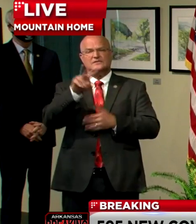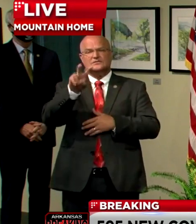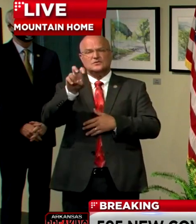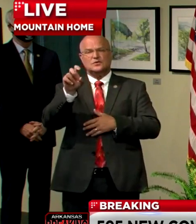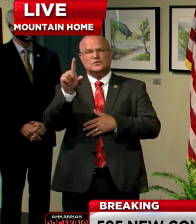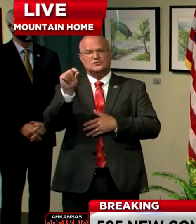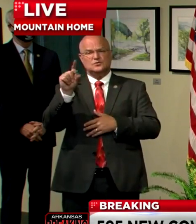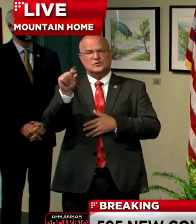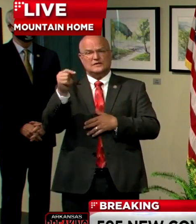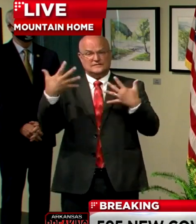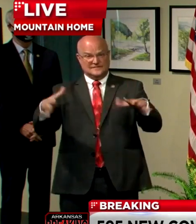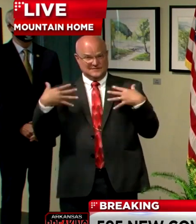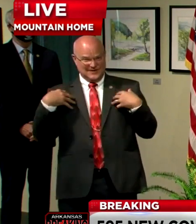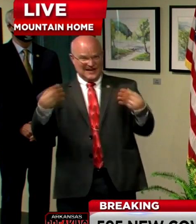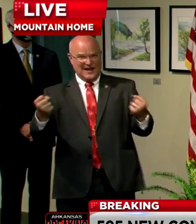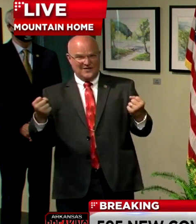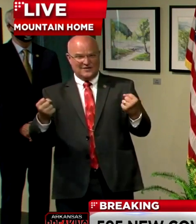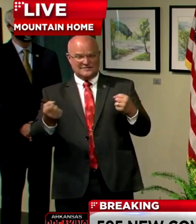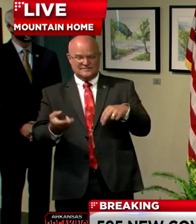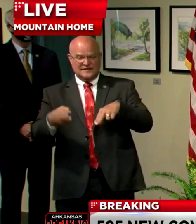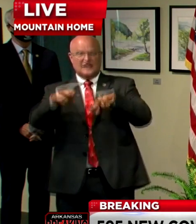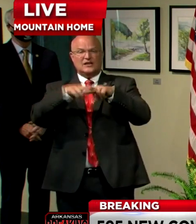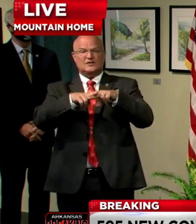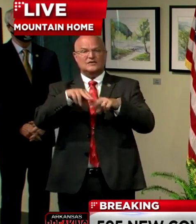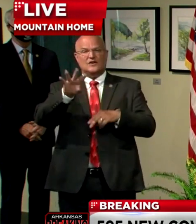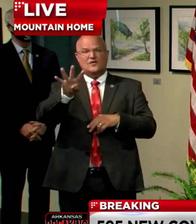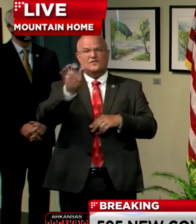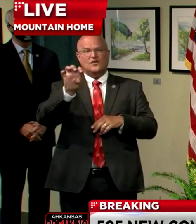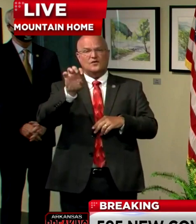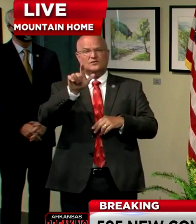DEATHS SEVERE AT 247 DEATHS